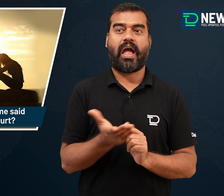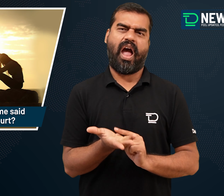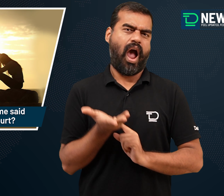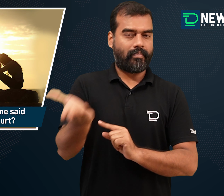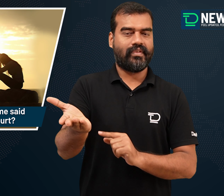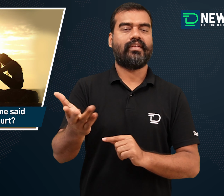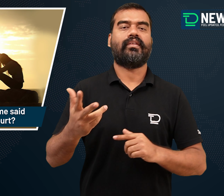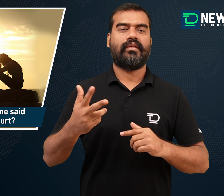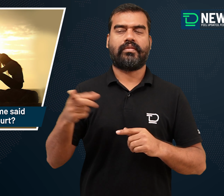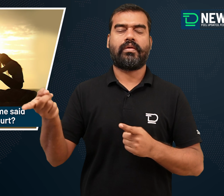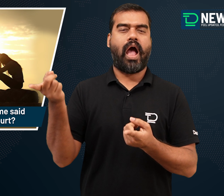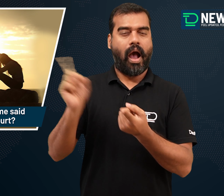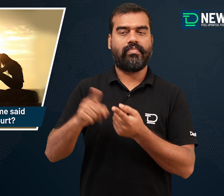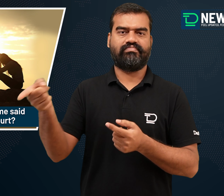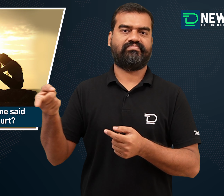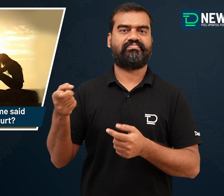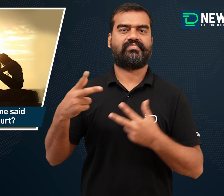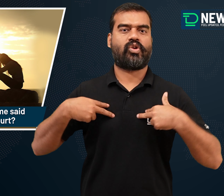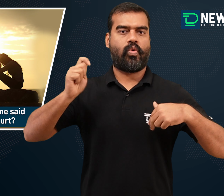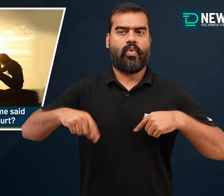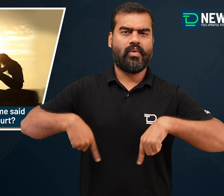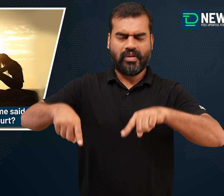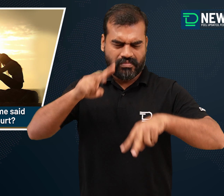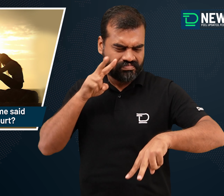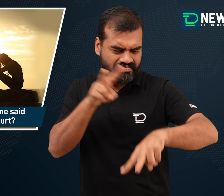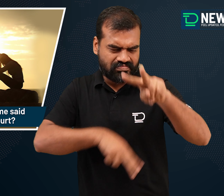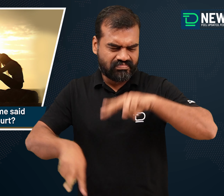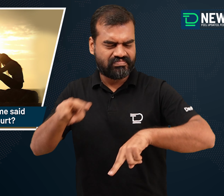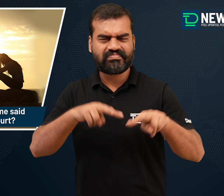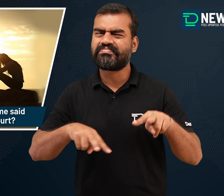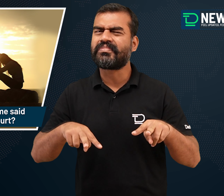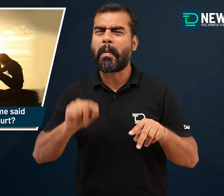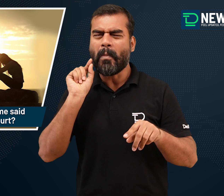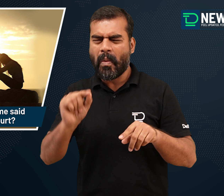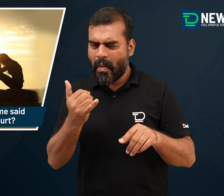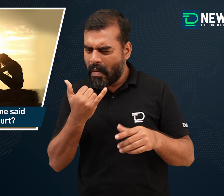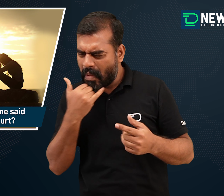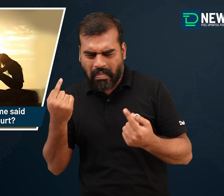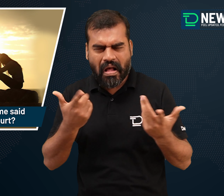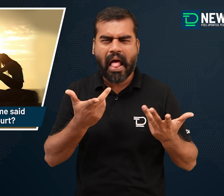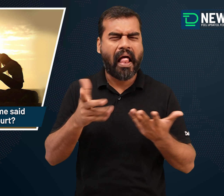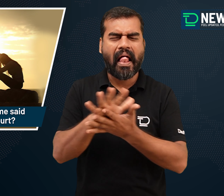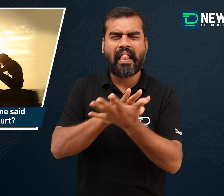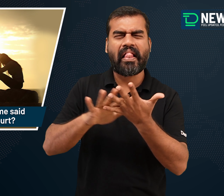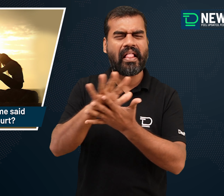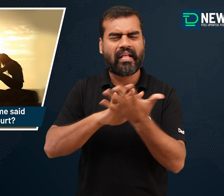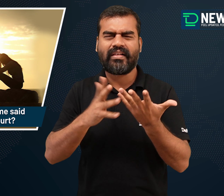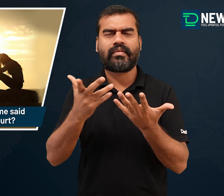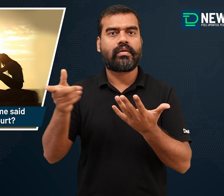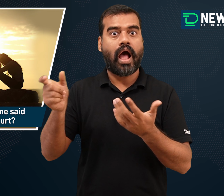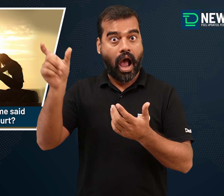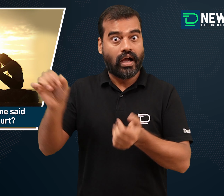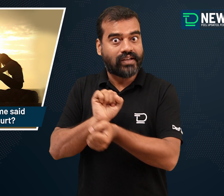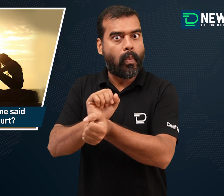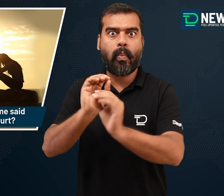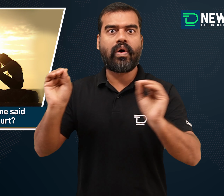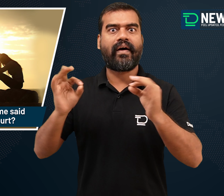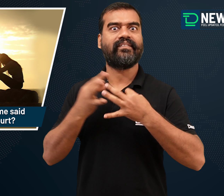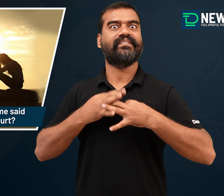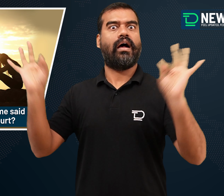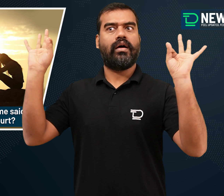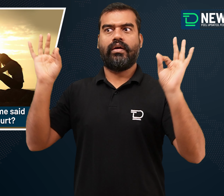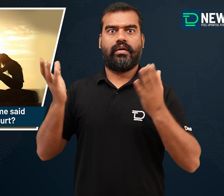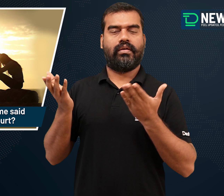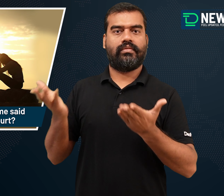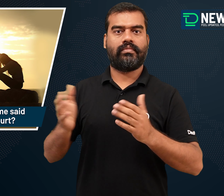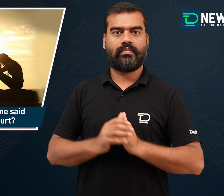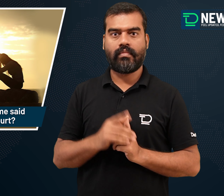The trial court did not convict him in this case. So he was free.